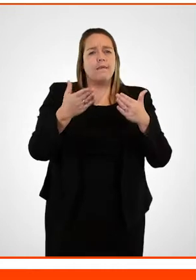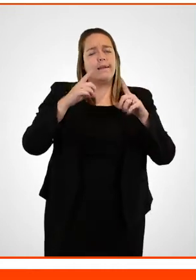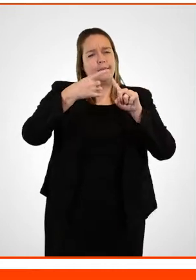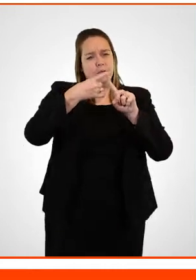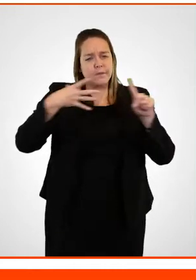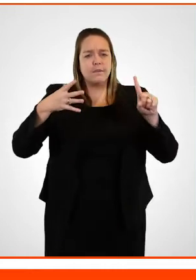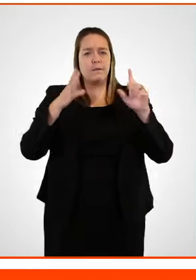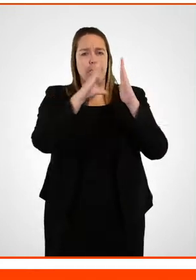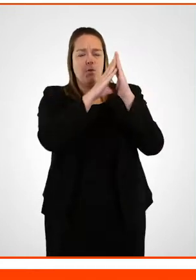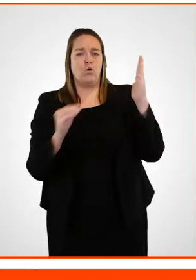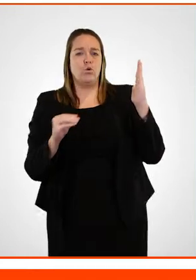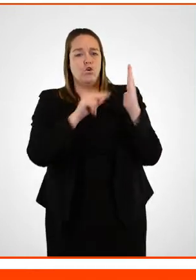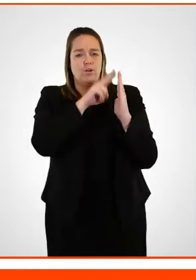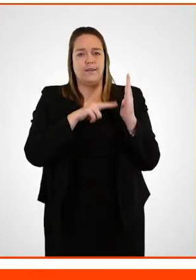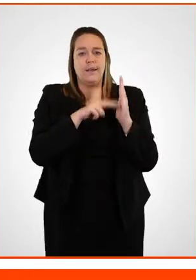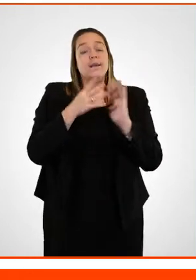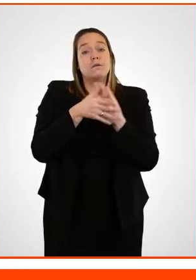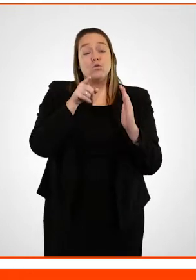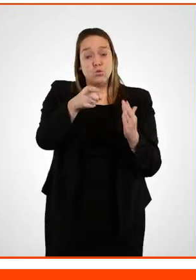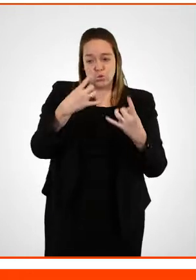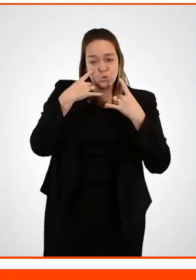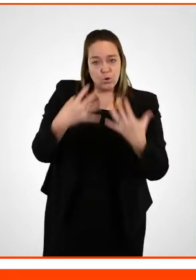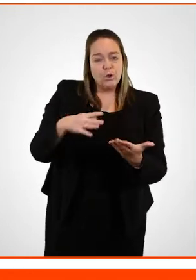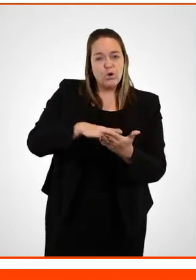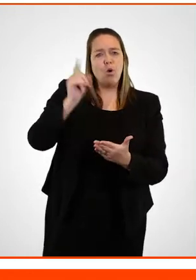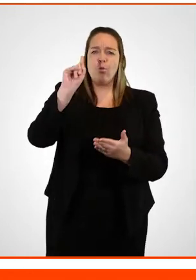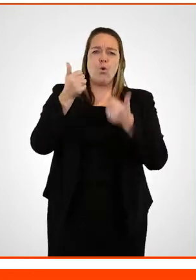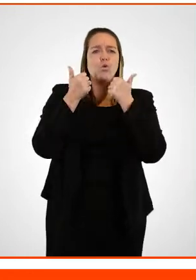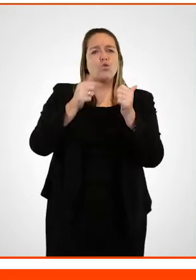You want to show students what a good reader looks like,